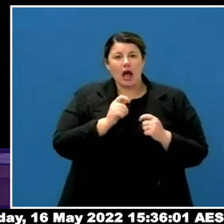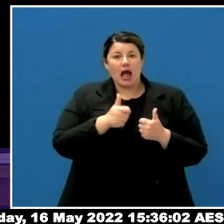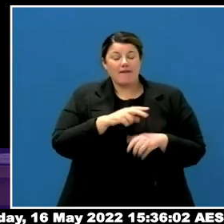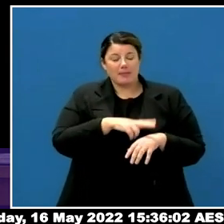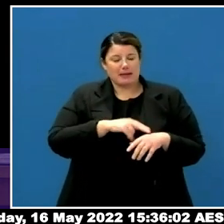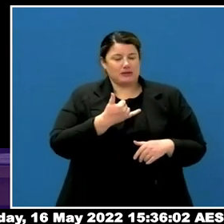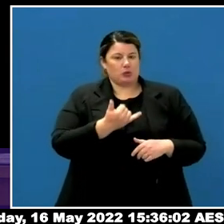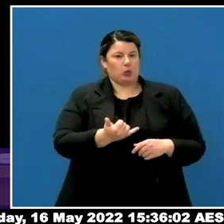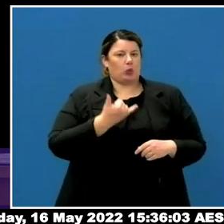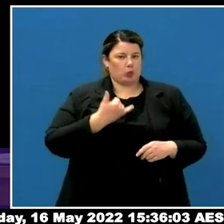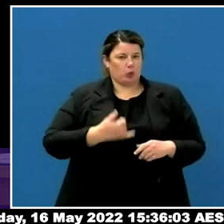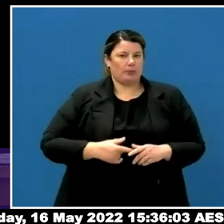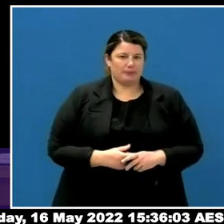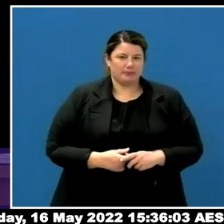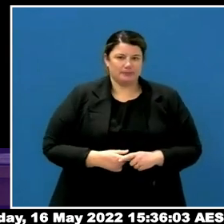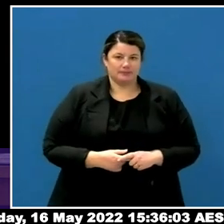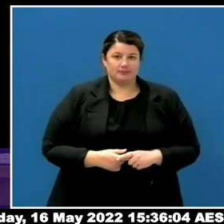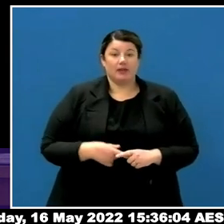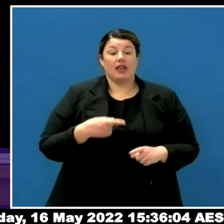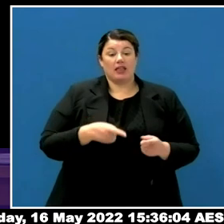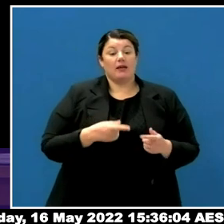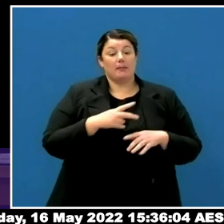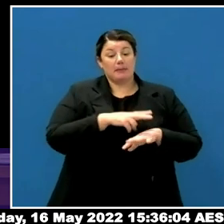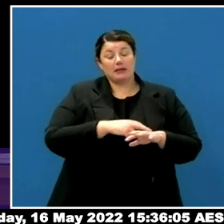To tell us that - what had happened.